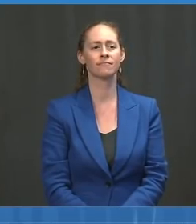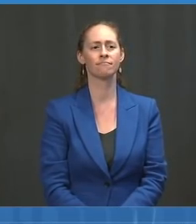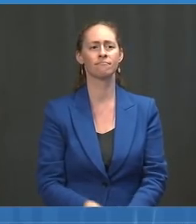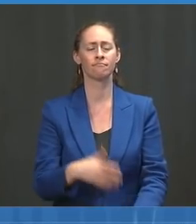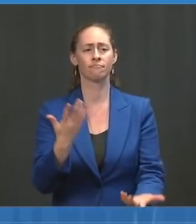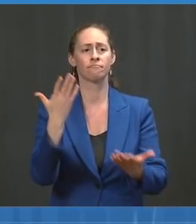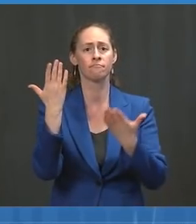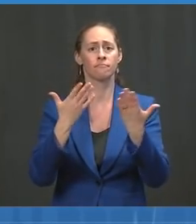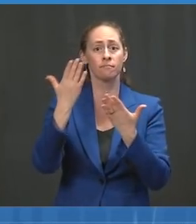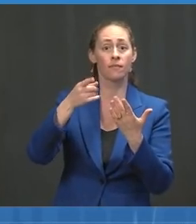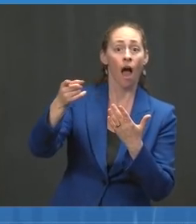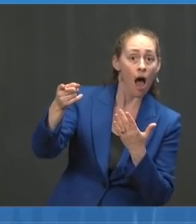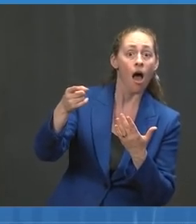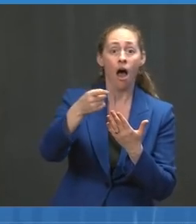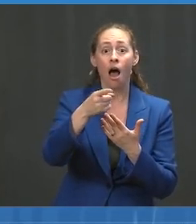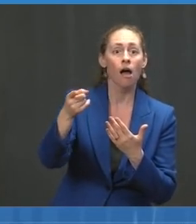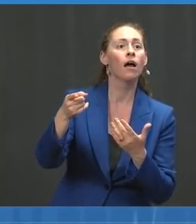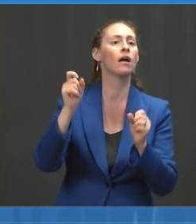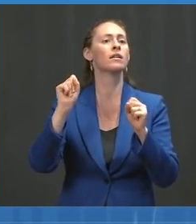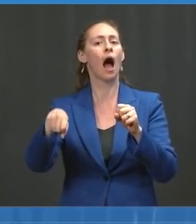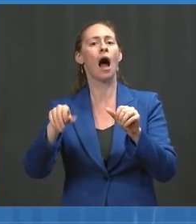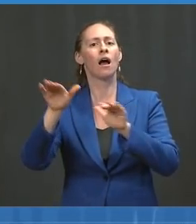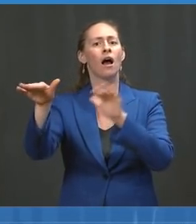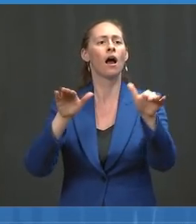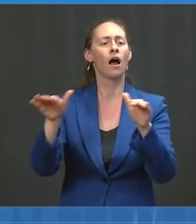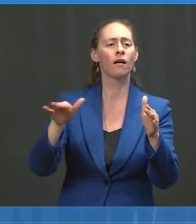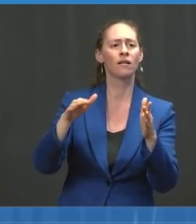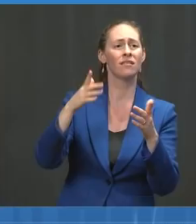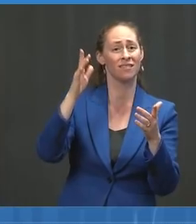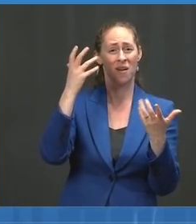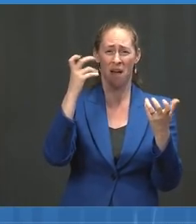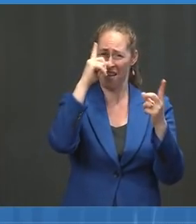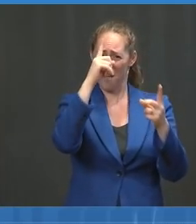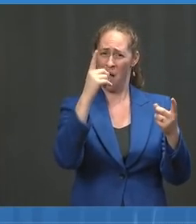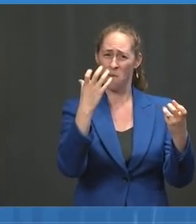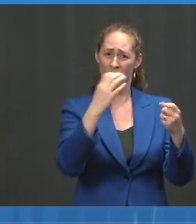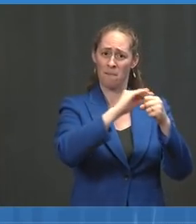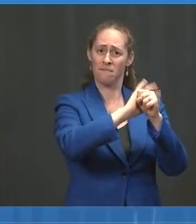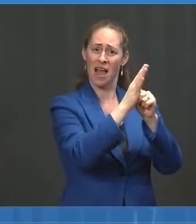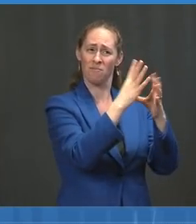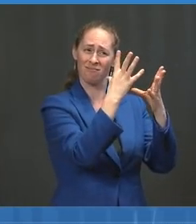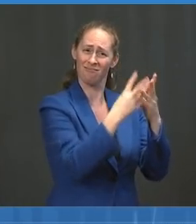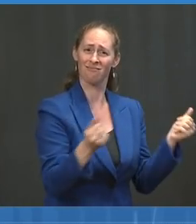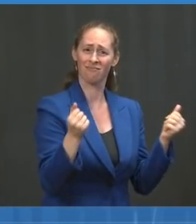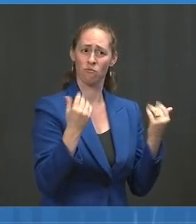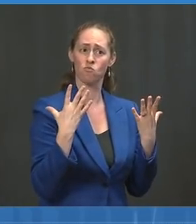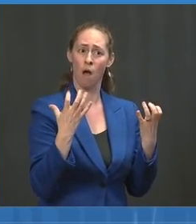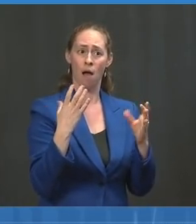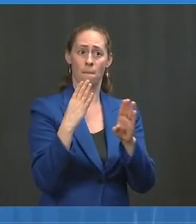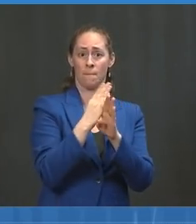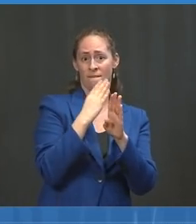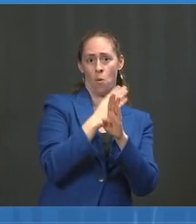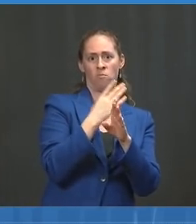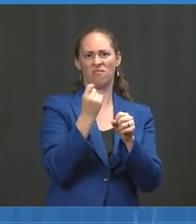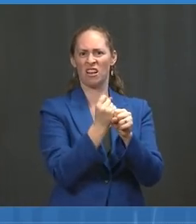we can end this as a pandemic even sooner than that. So rather than focus on the situation